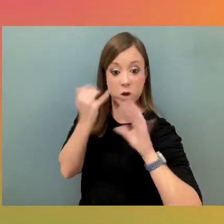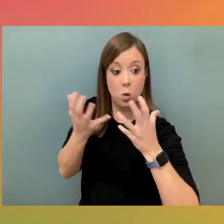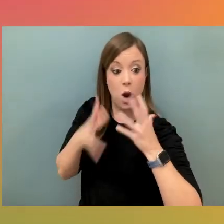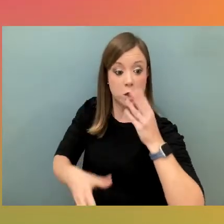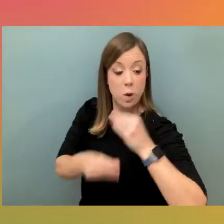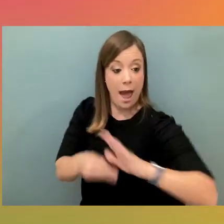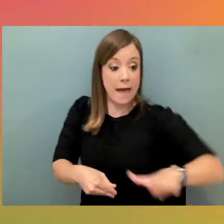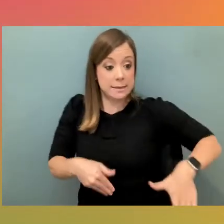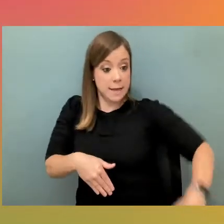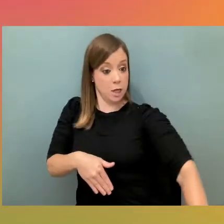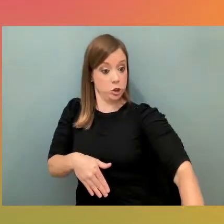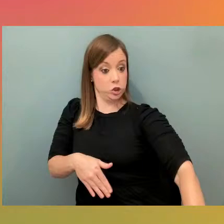BACK.